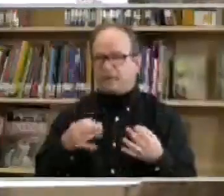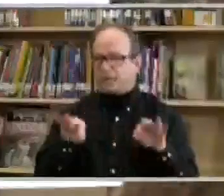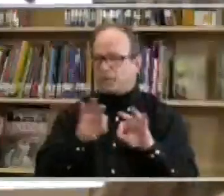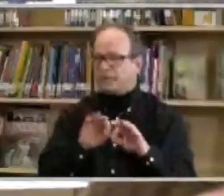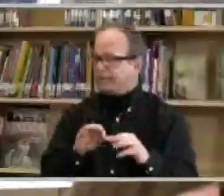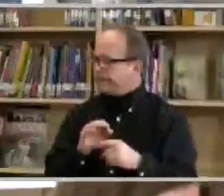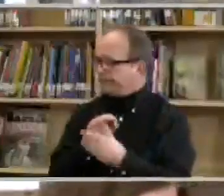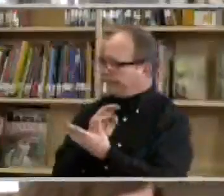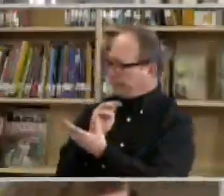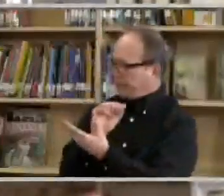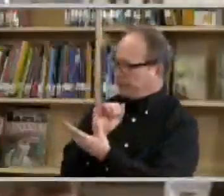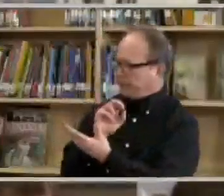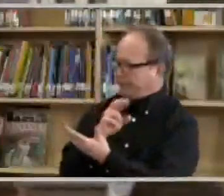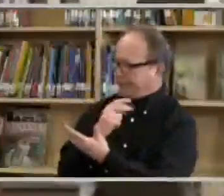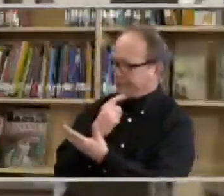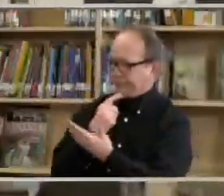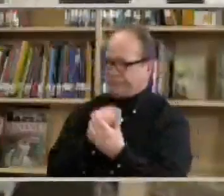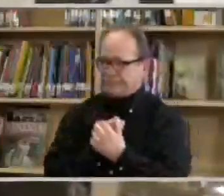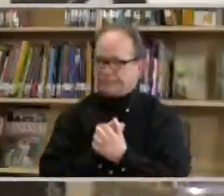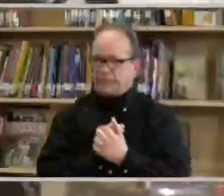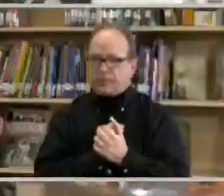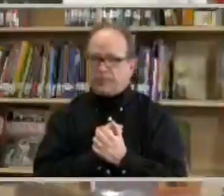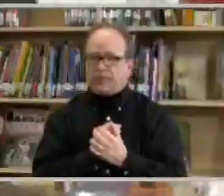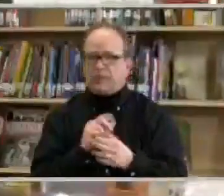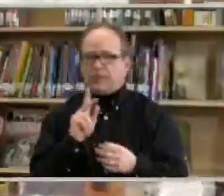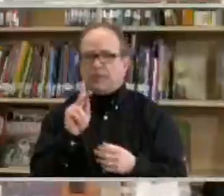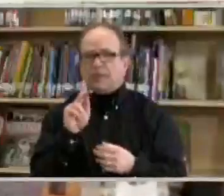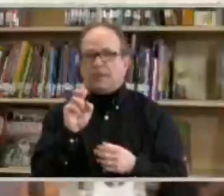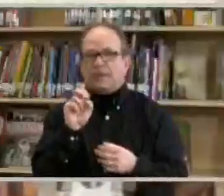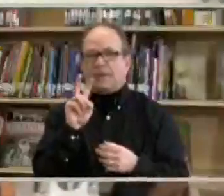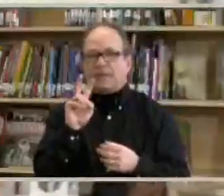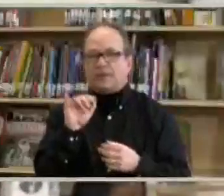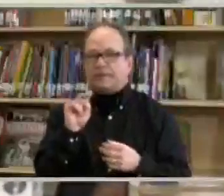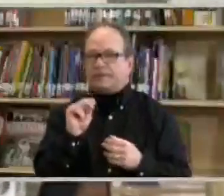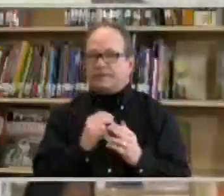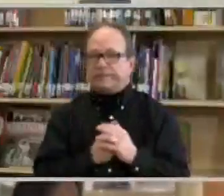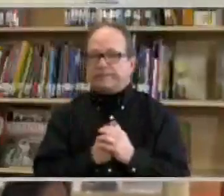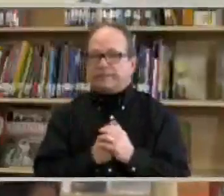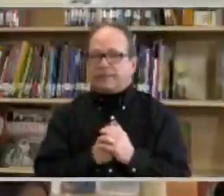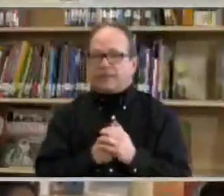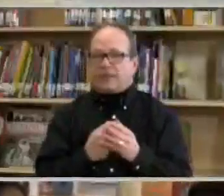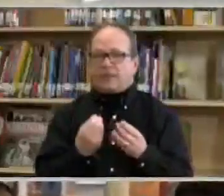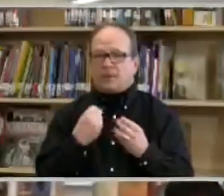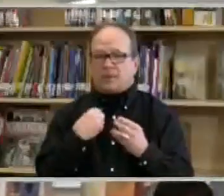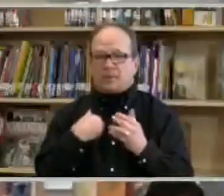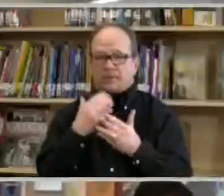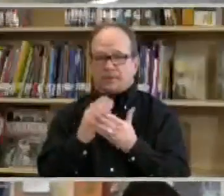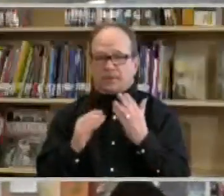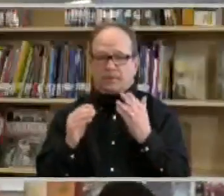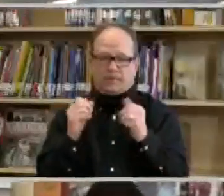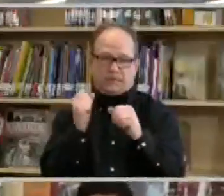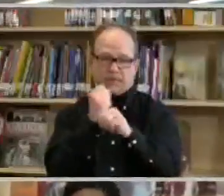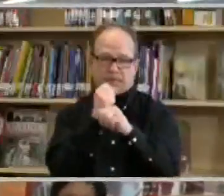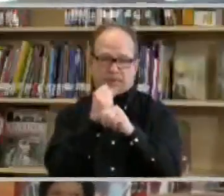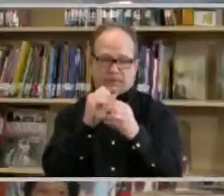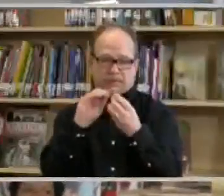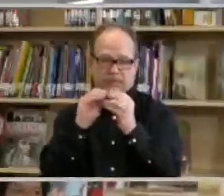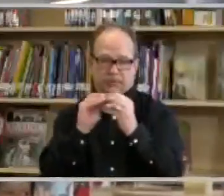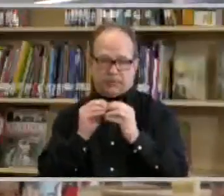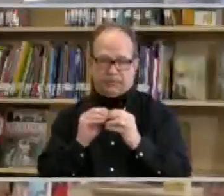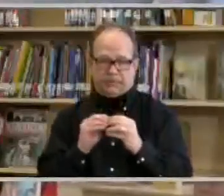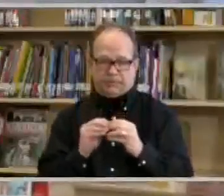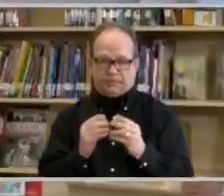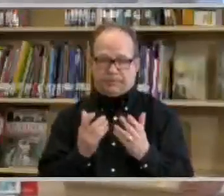AND I ASK KEVIN TO GET ME SOME